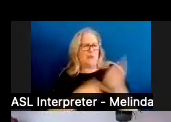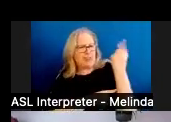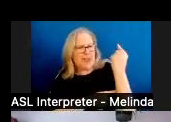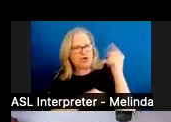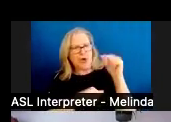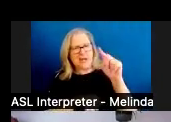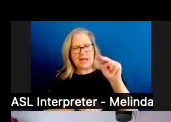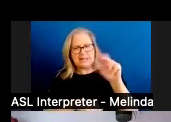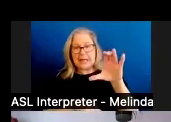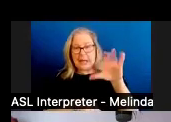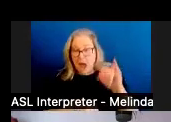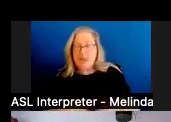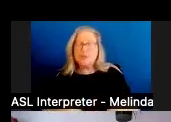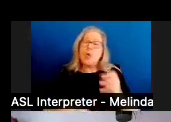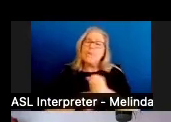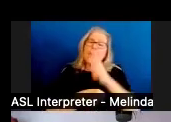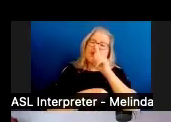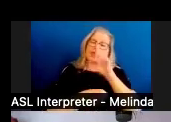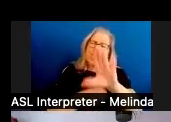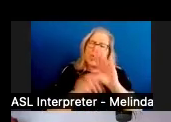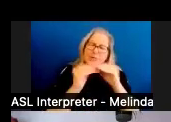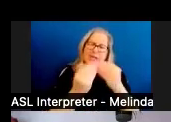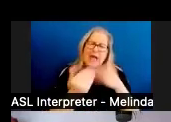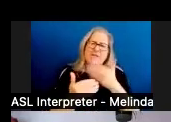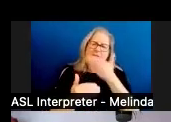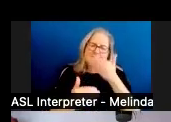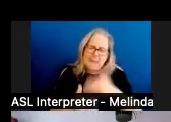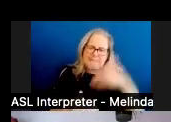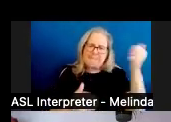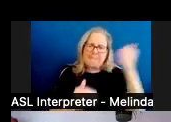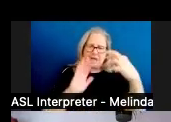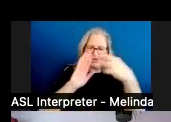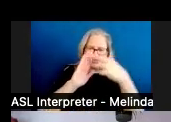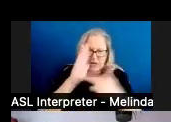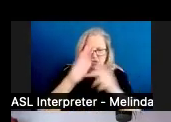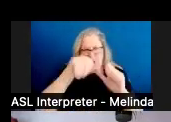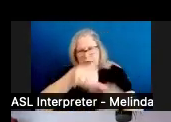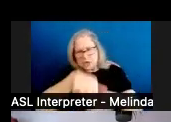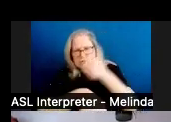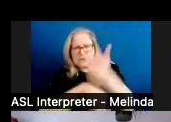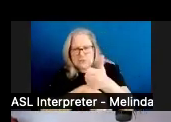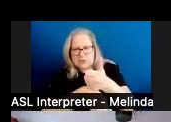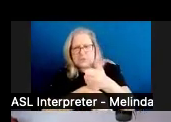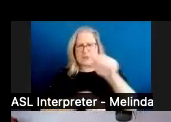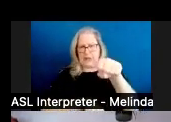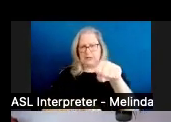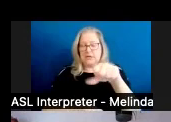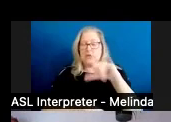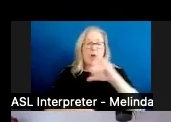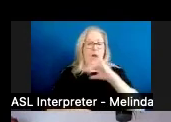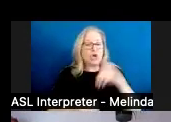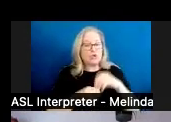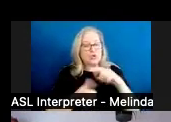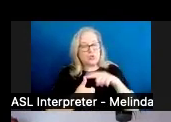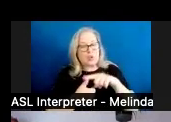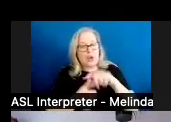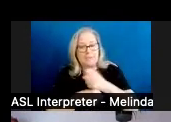So ensuring that your organization has all the necessary registrations in place is critical. So this includes ensuring registration with eRA